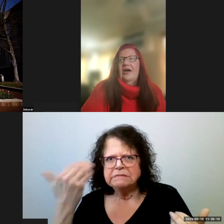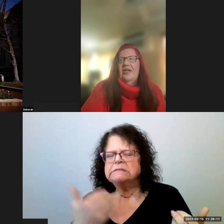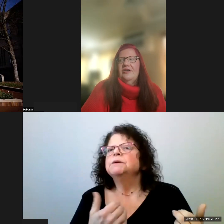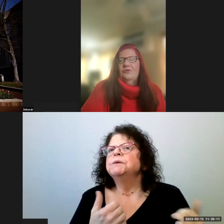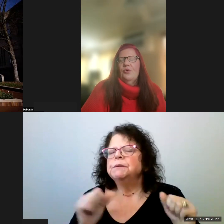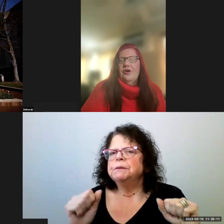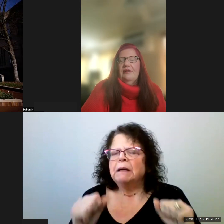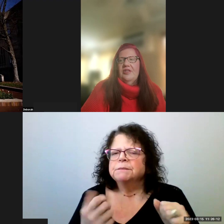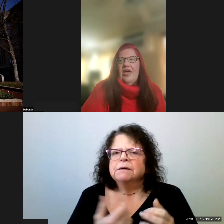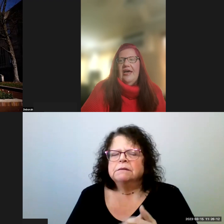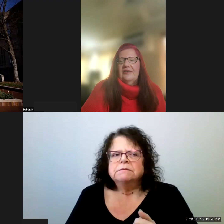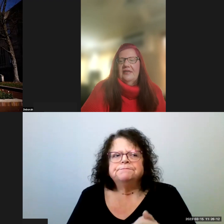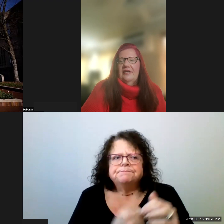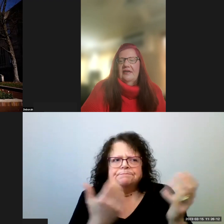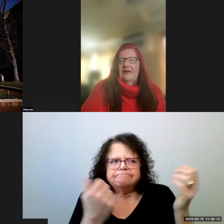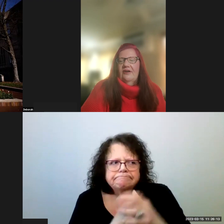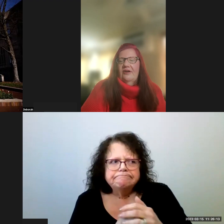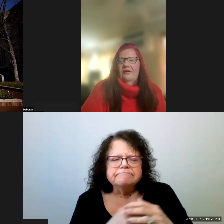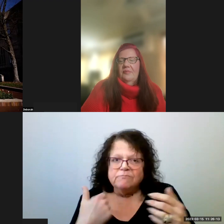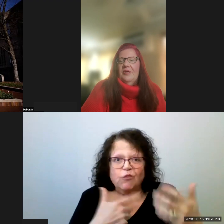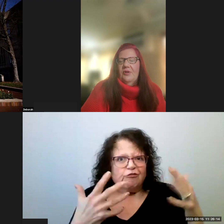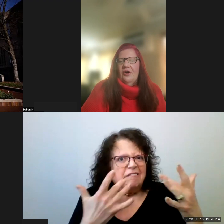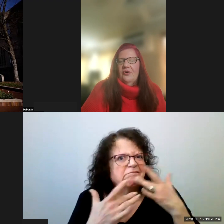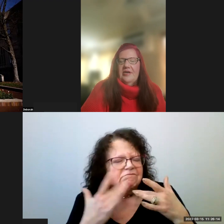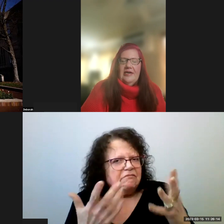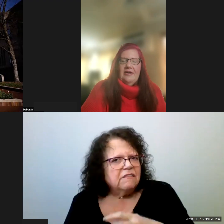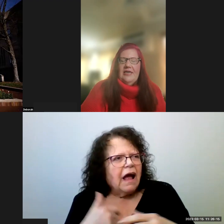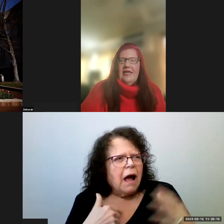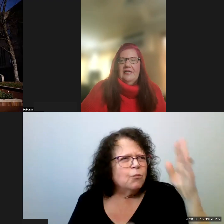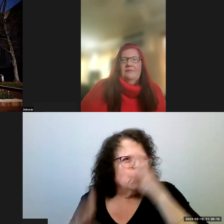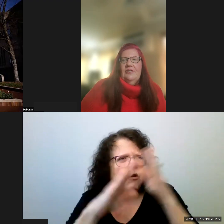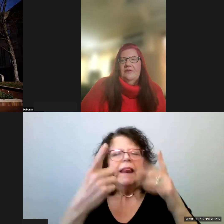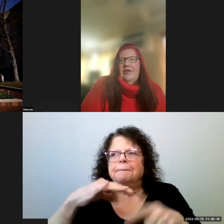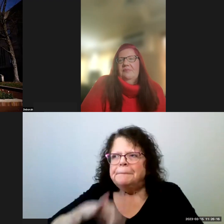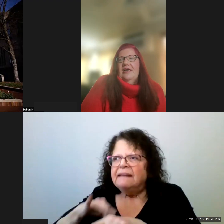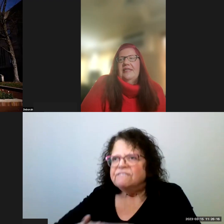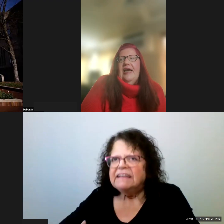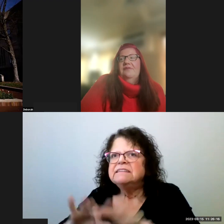I just worry that people are going to end up neglecting themselves because they have